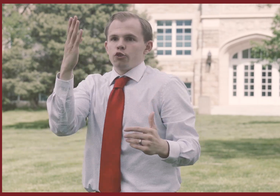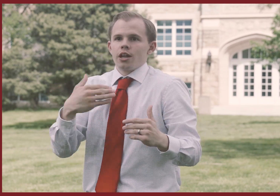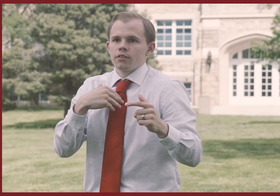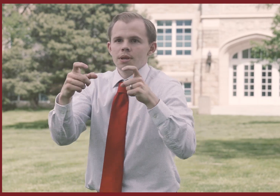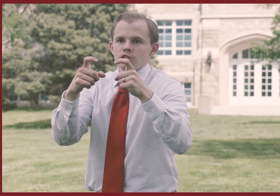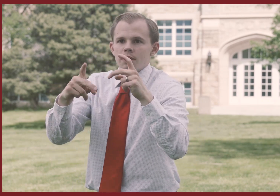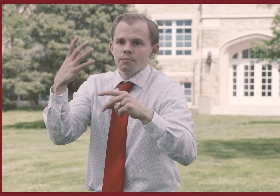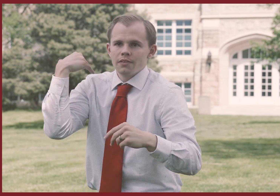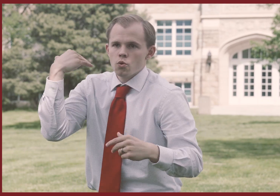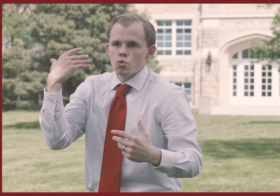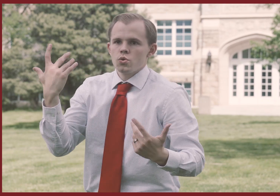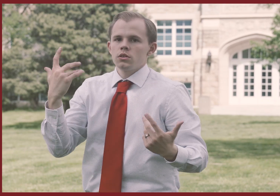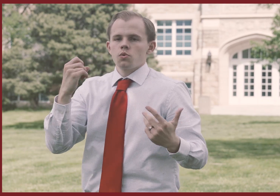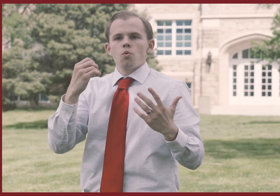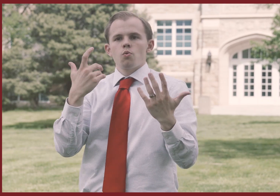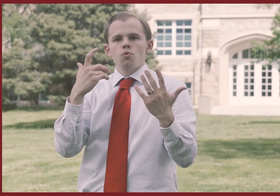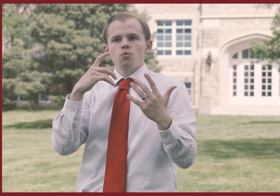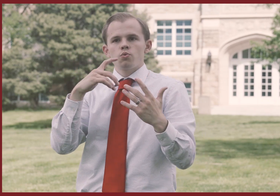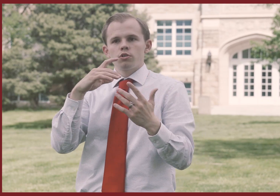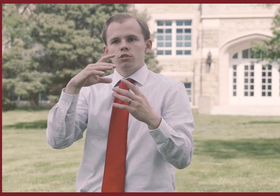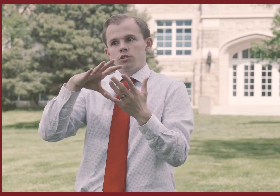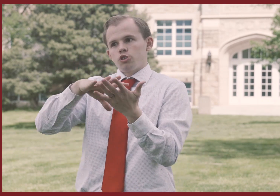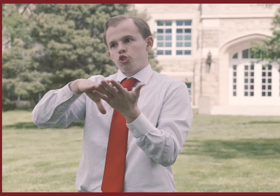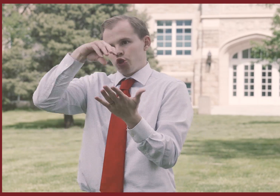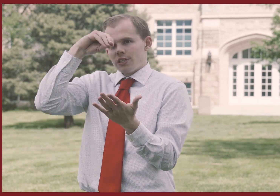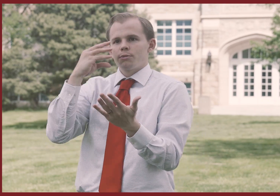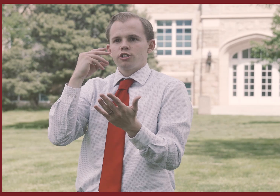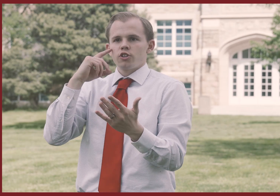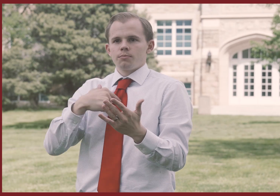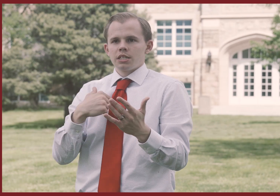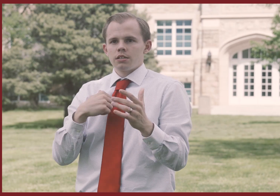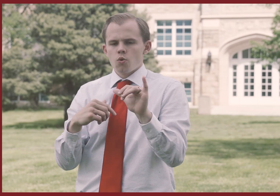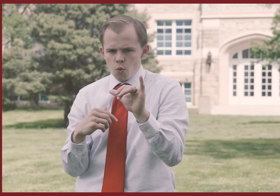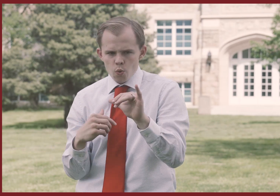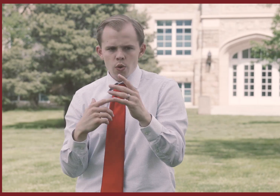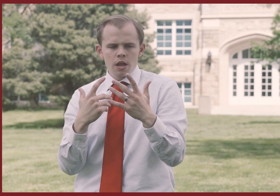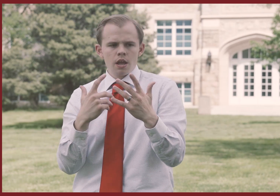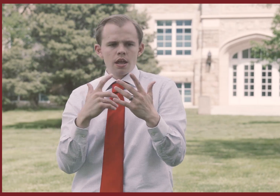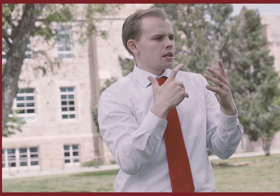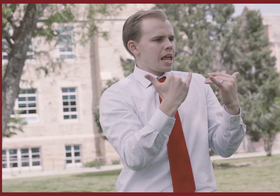I had never had management experience before and so it's a real learning experience for me.